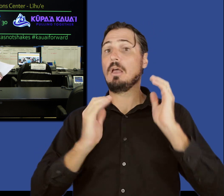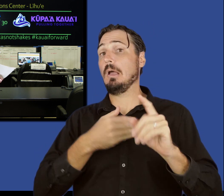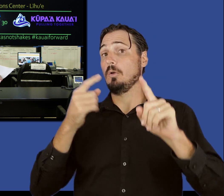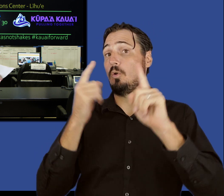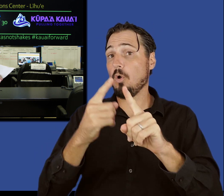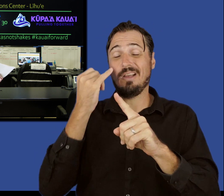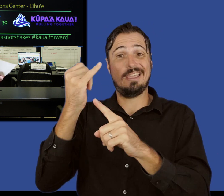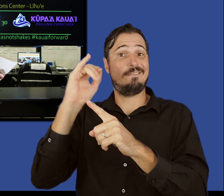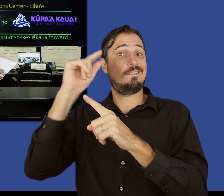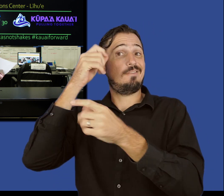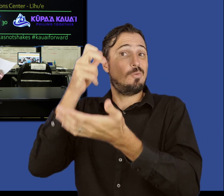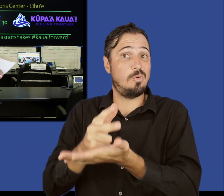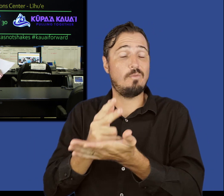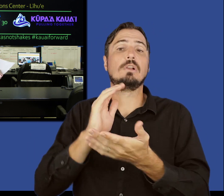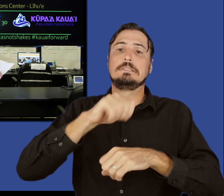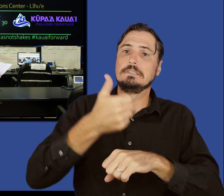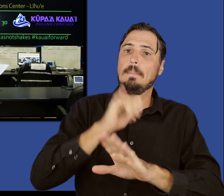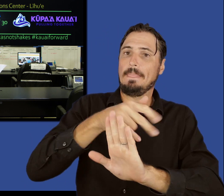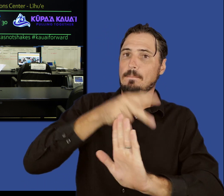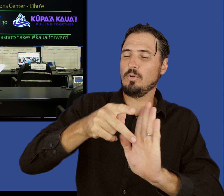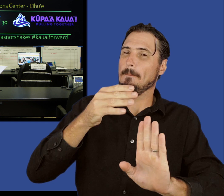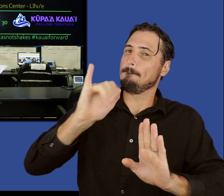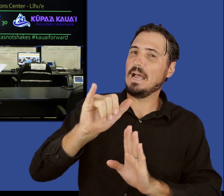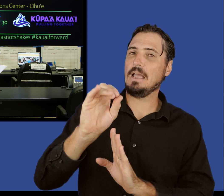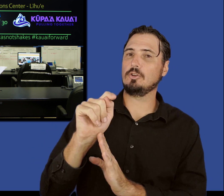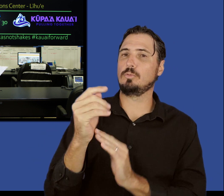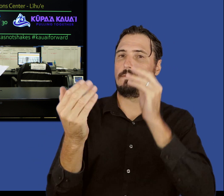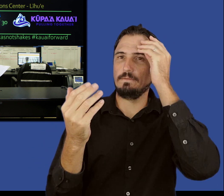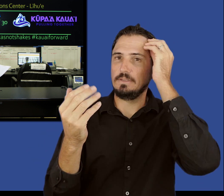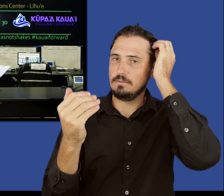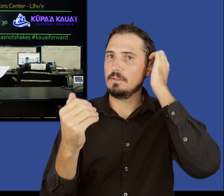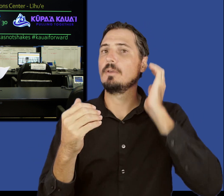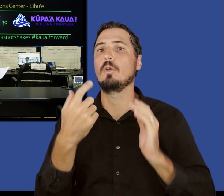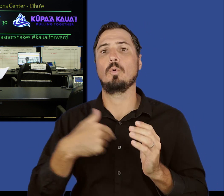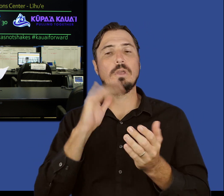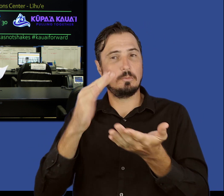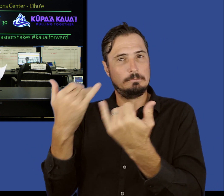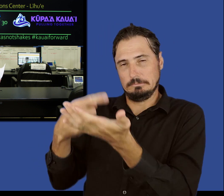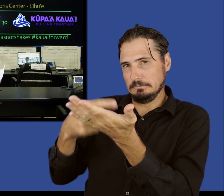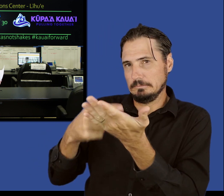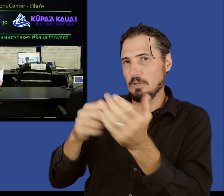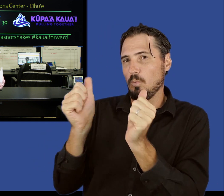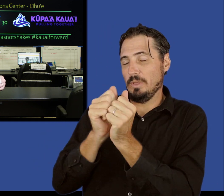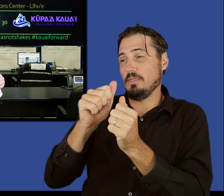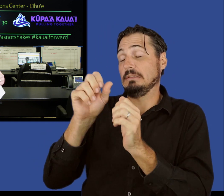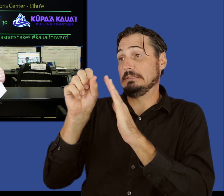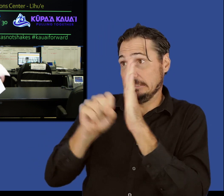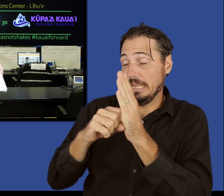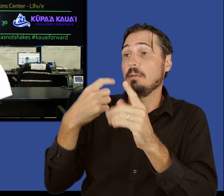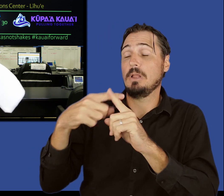We are discussing this proposal with the state and the other counties. We will inform you as the discussion progresses and details become available.